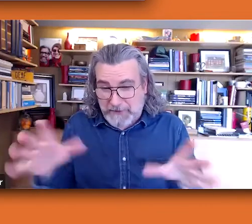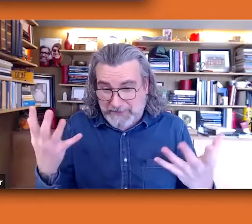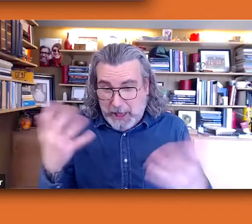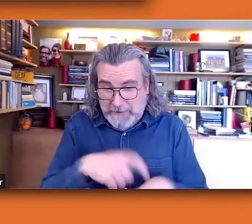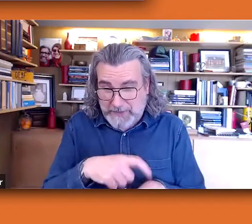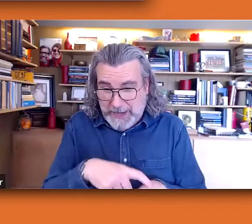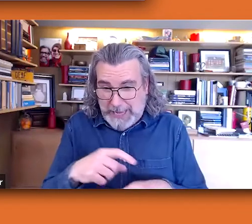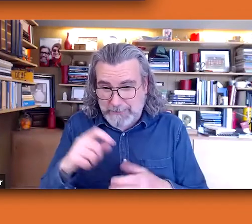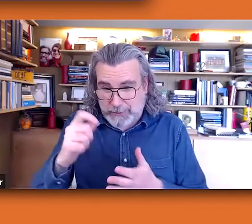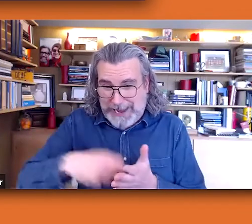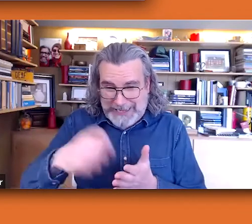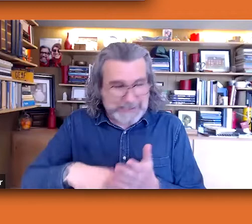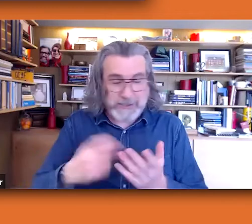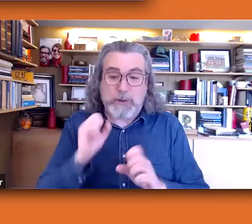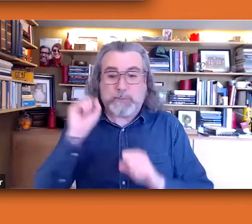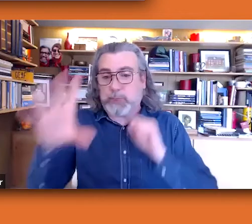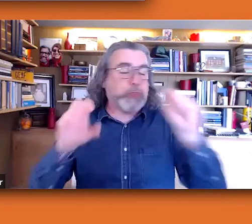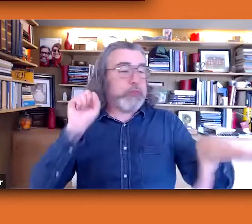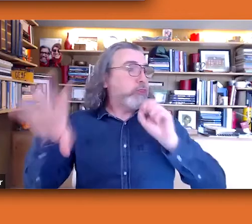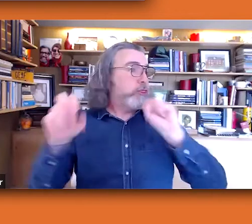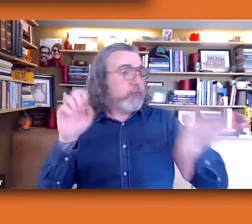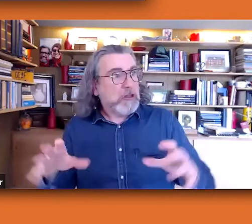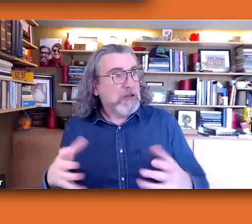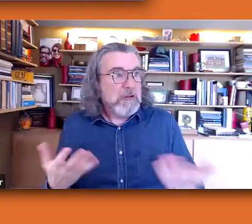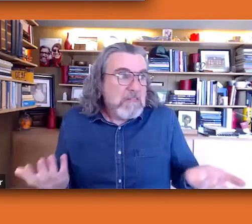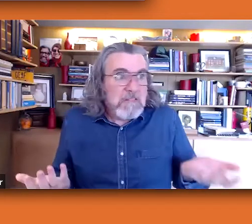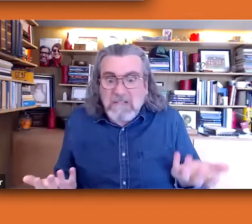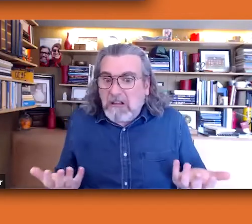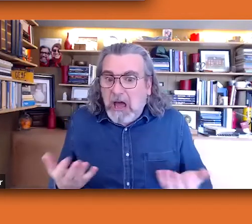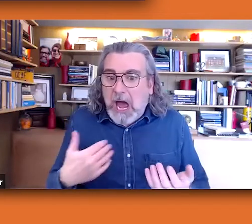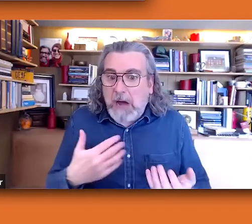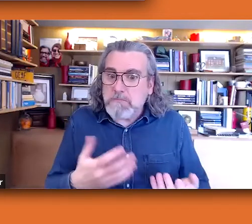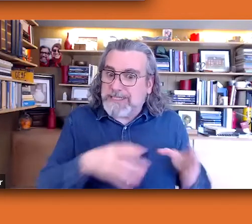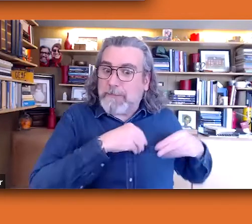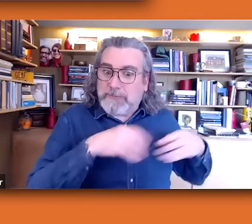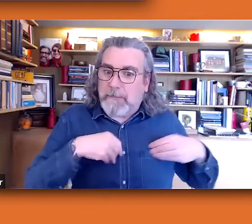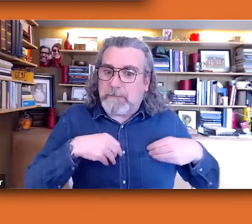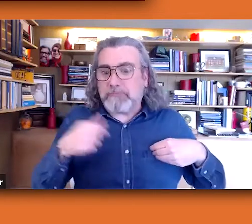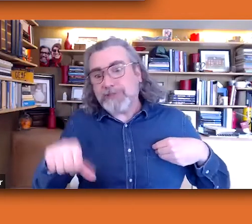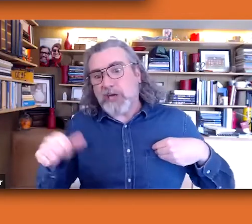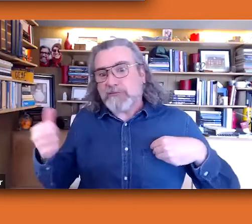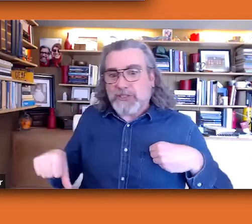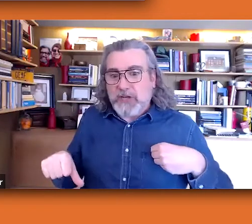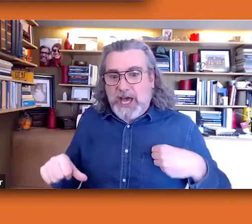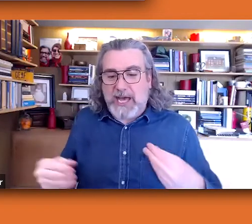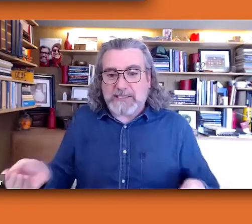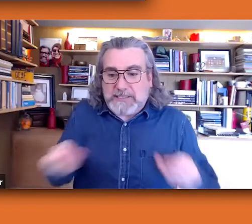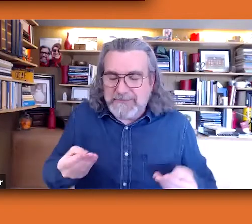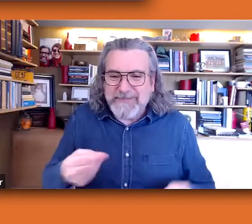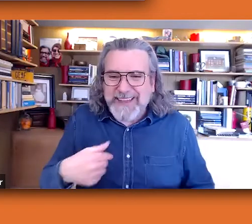You know, I had a lot of time to write during COVID, so I've been submitting a lot of articles for potential publication, and some of them have been rejected